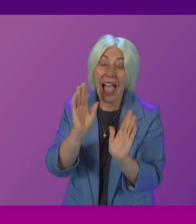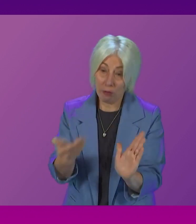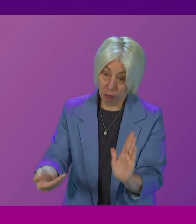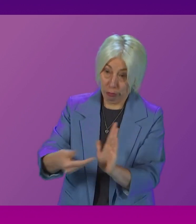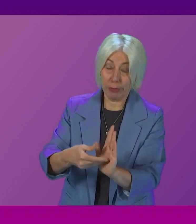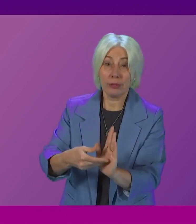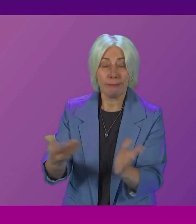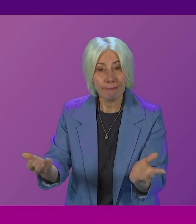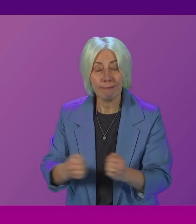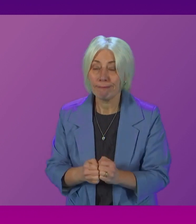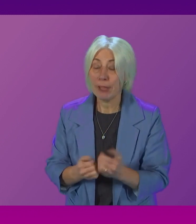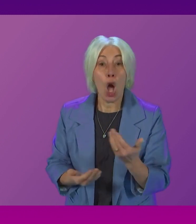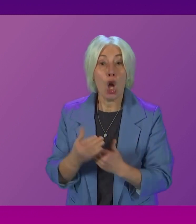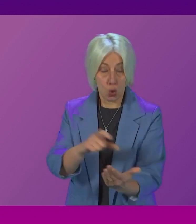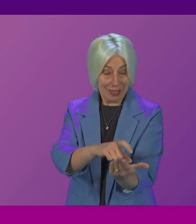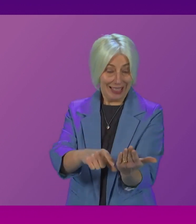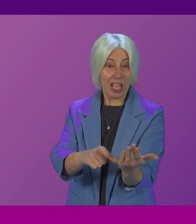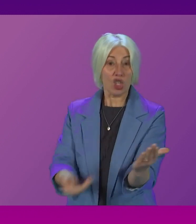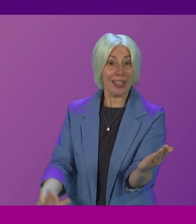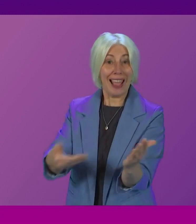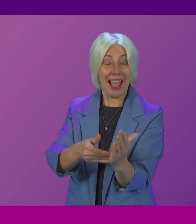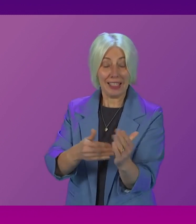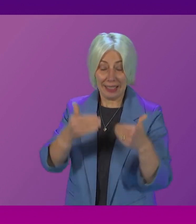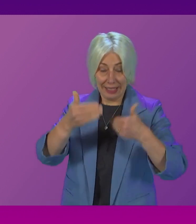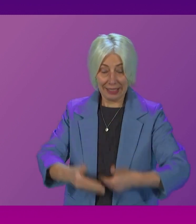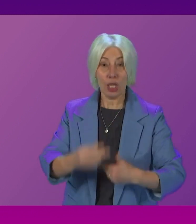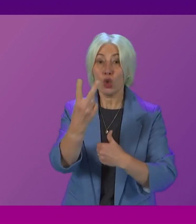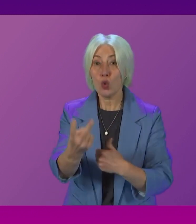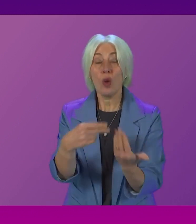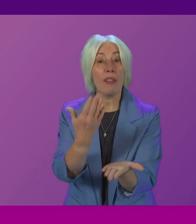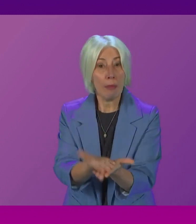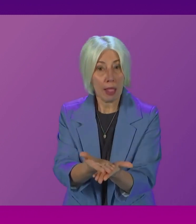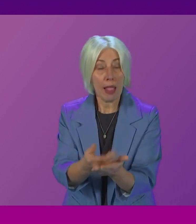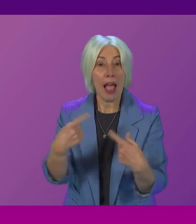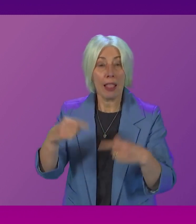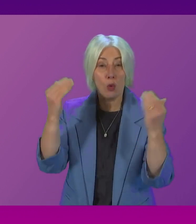Under a new section added at stage 2, sheriffs will be allowed to make